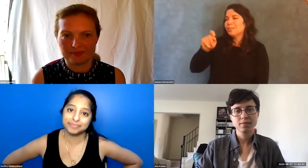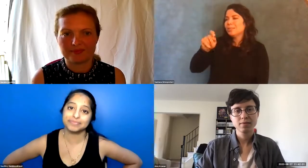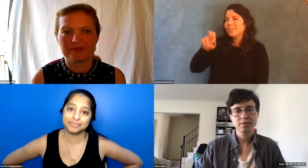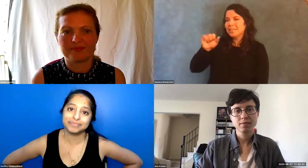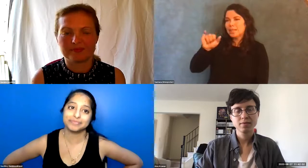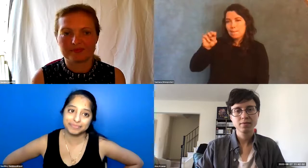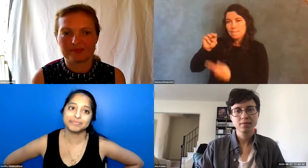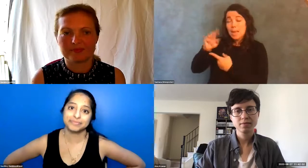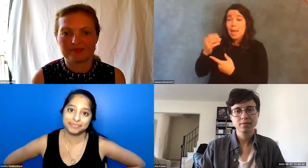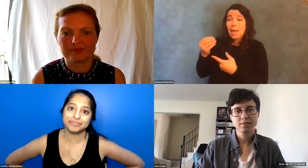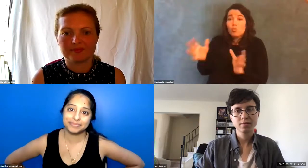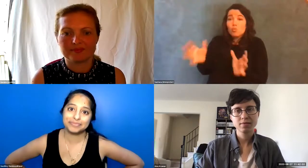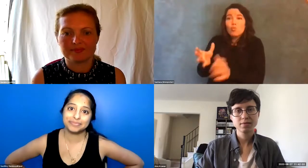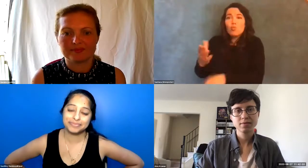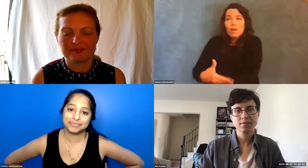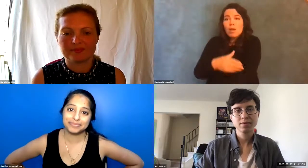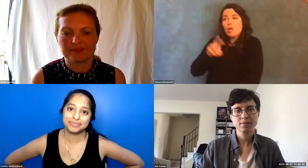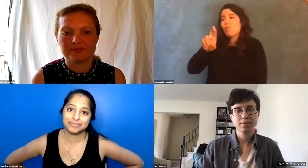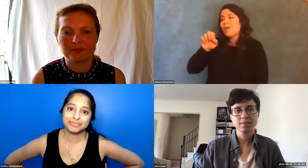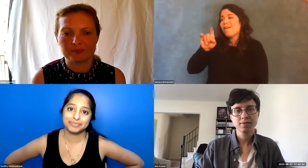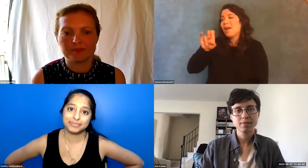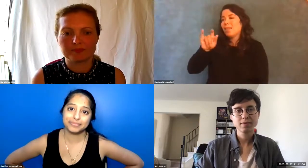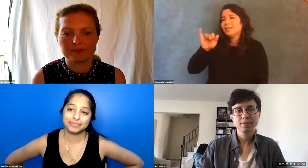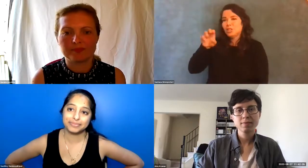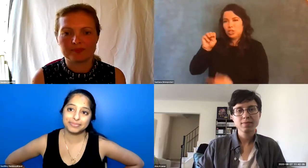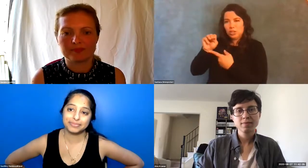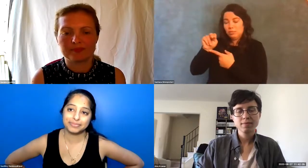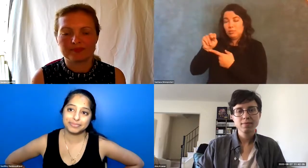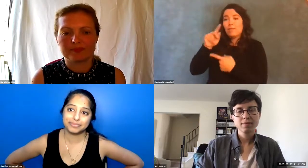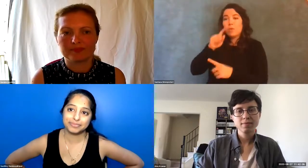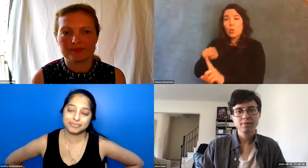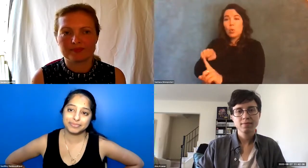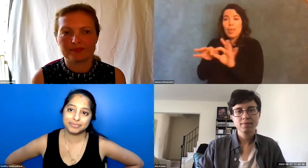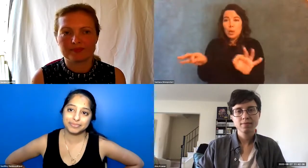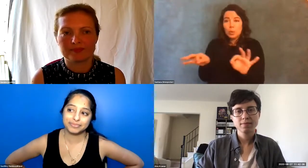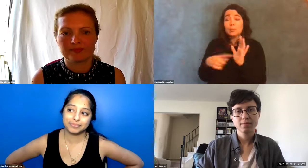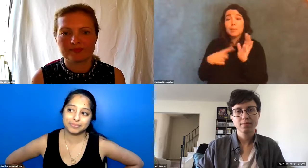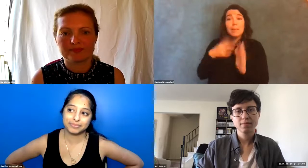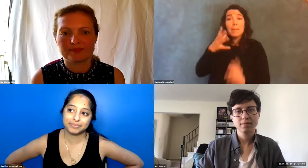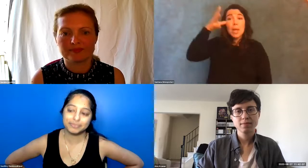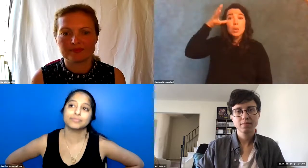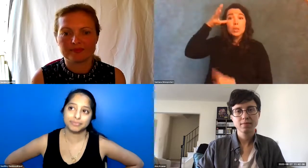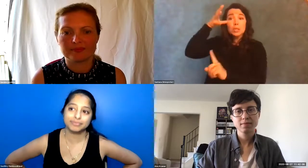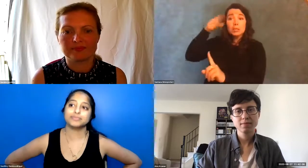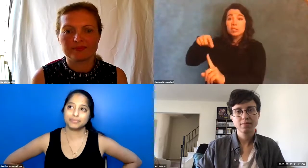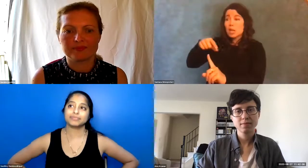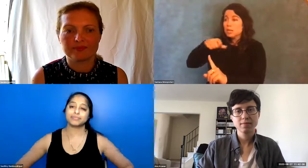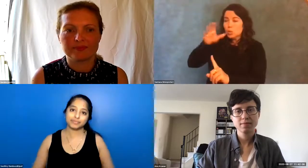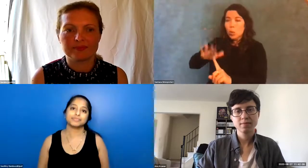people have the parents might not have grown up with the language, but have taken it back